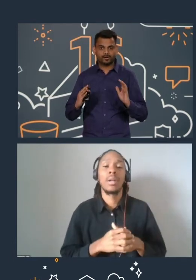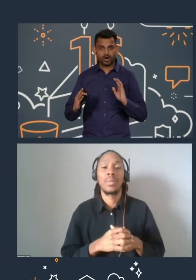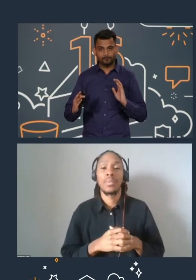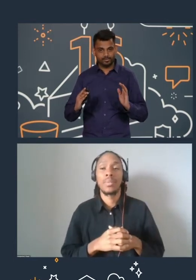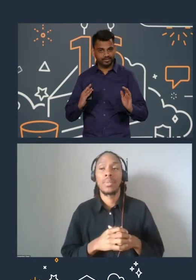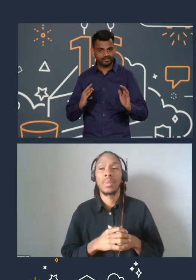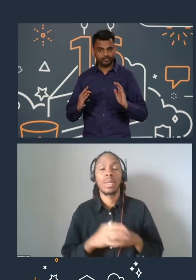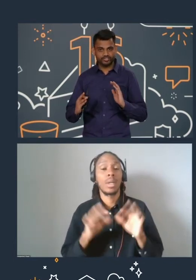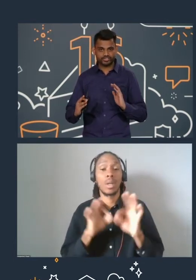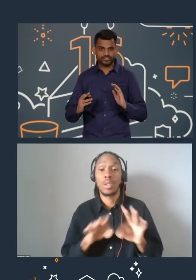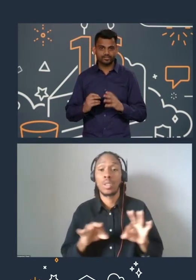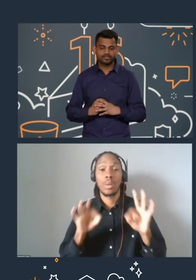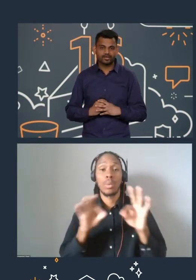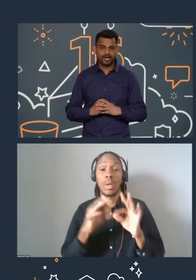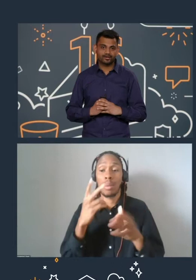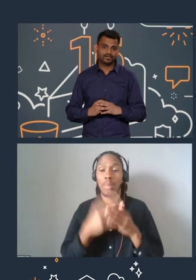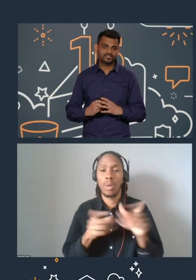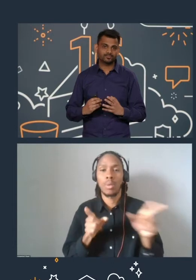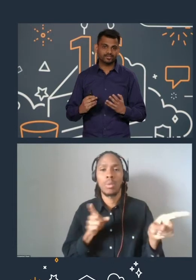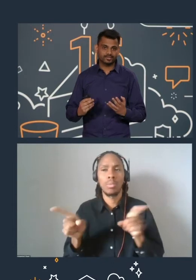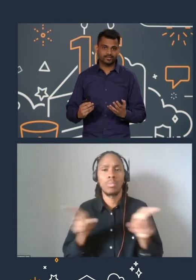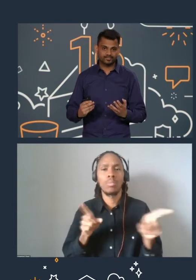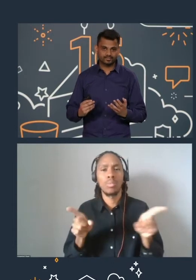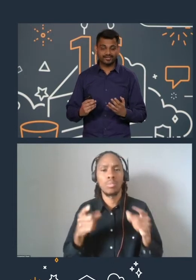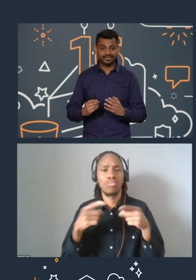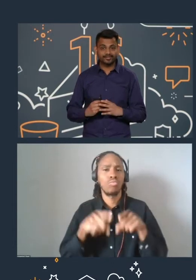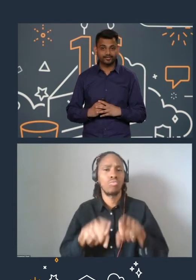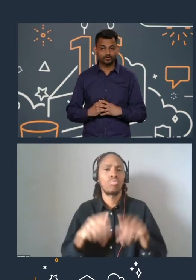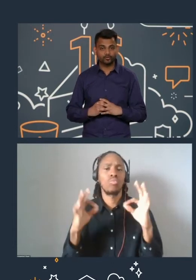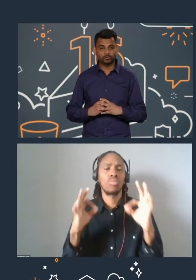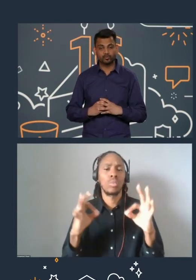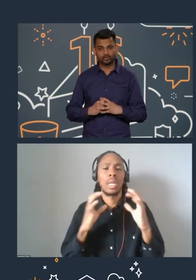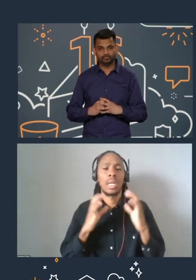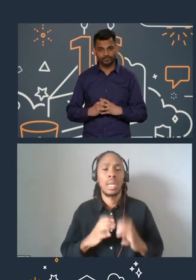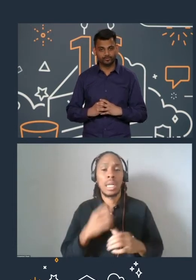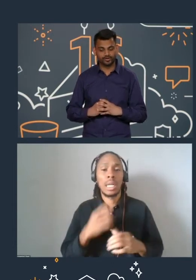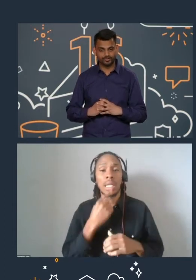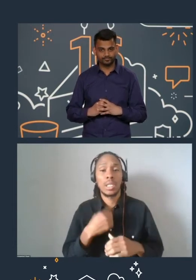are complementary to each other, and our customer tell us that they intend to use both of them together.